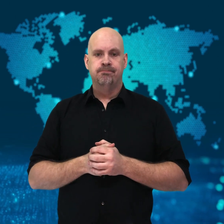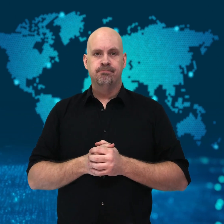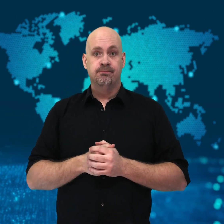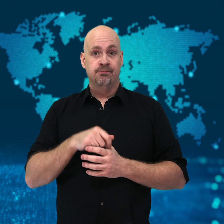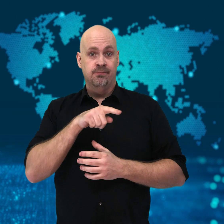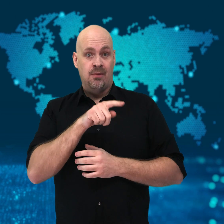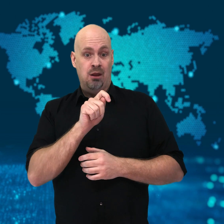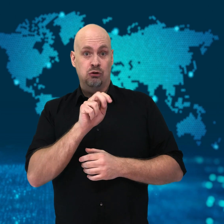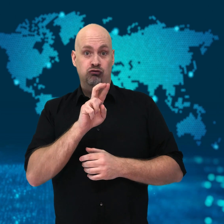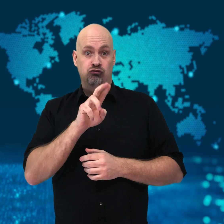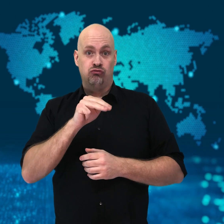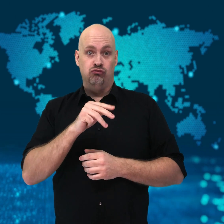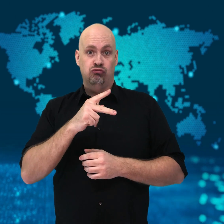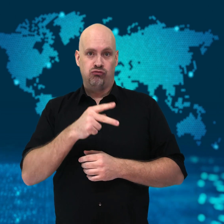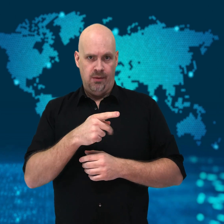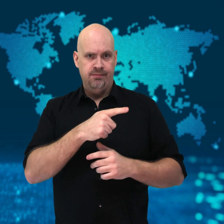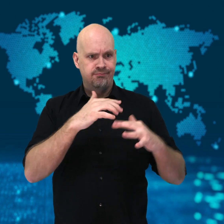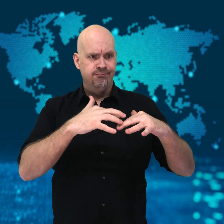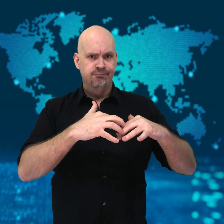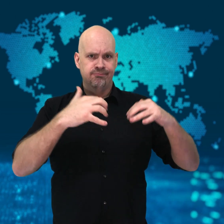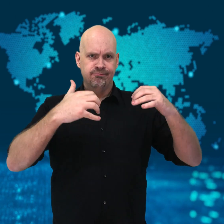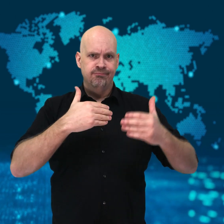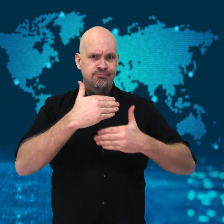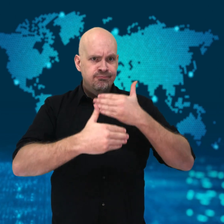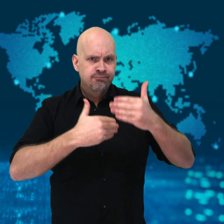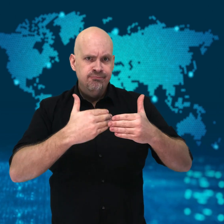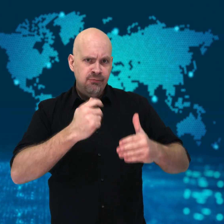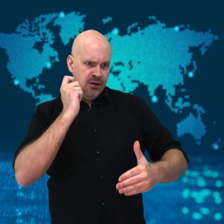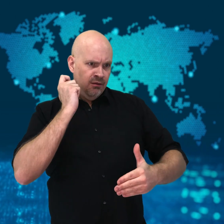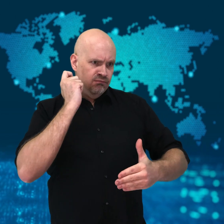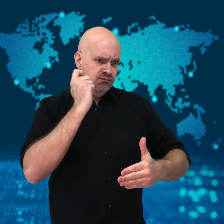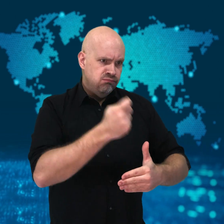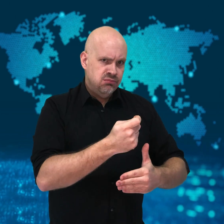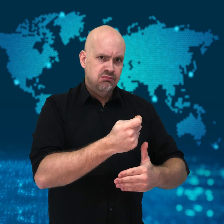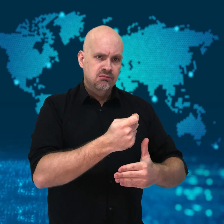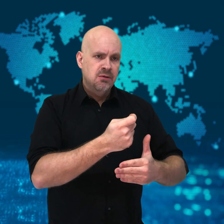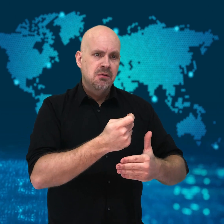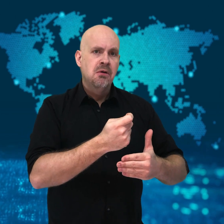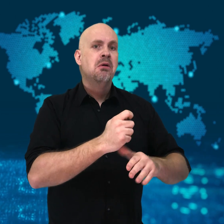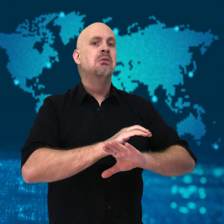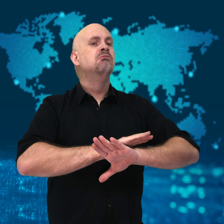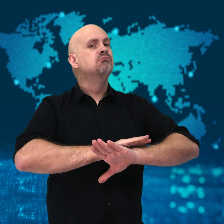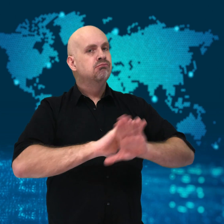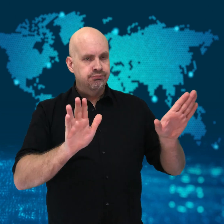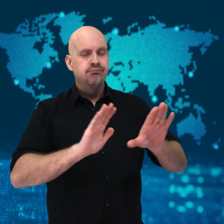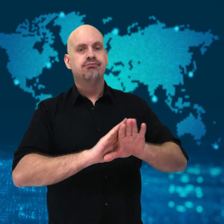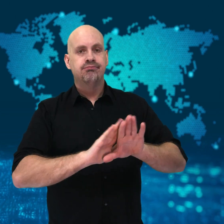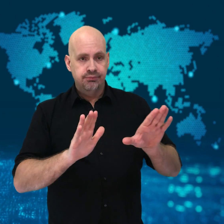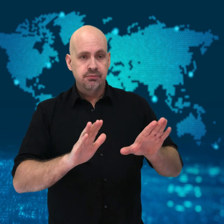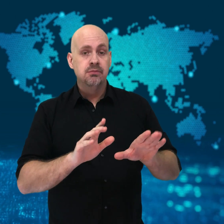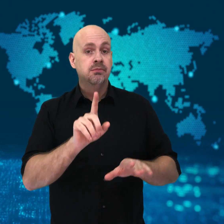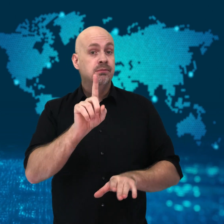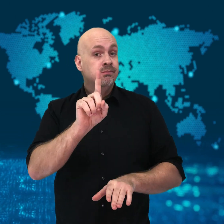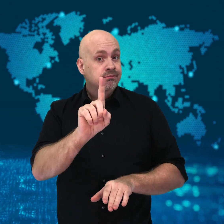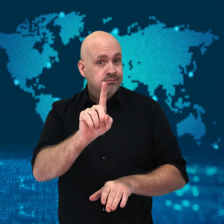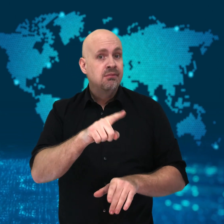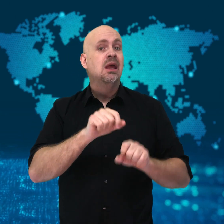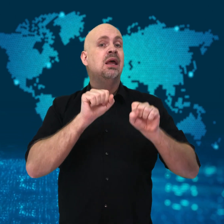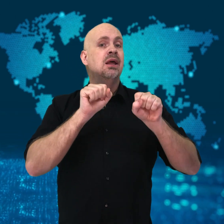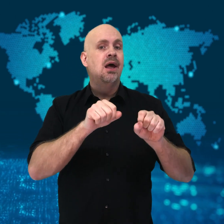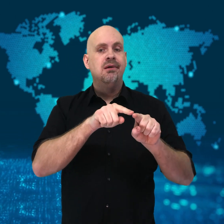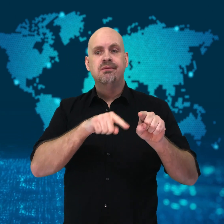Having been acquitted by the Senate during the recent trial,